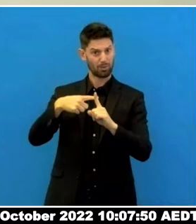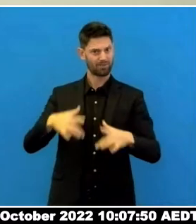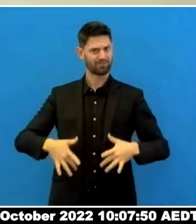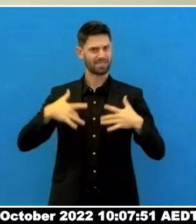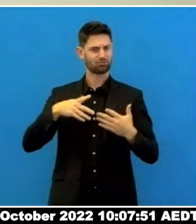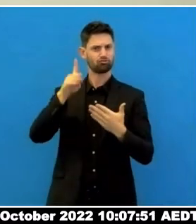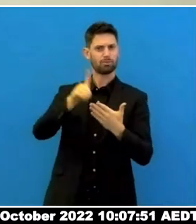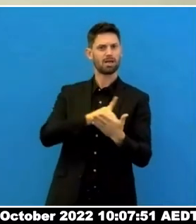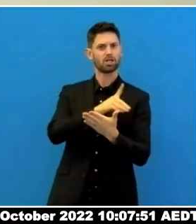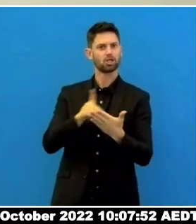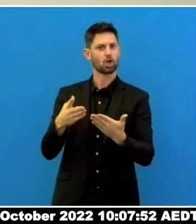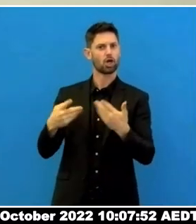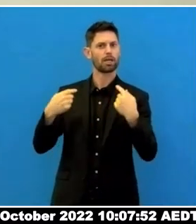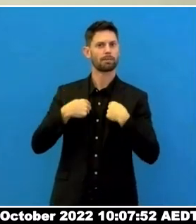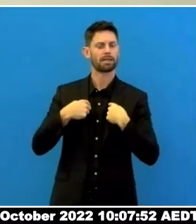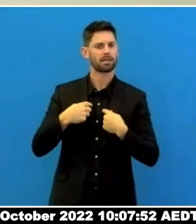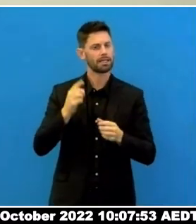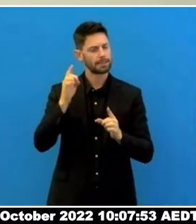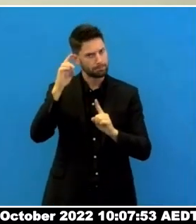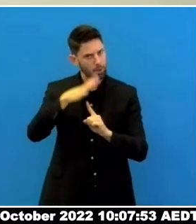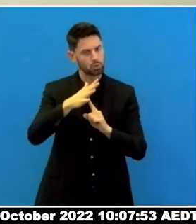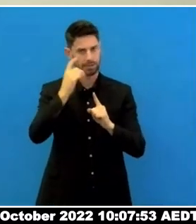Ensuring cultural safety, respect and inclusion